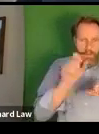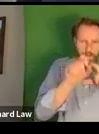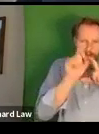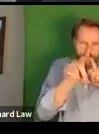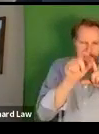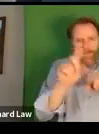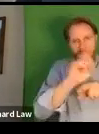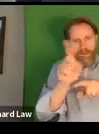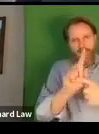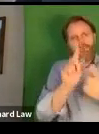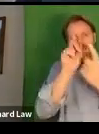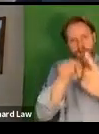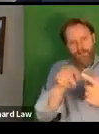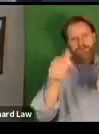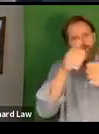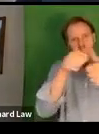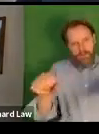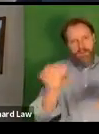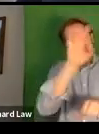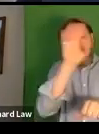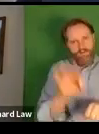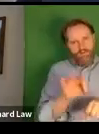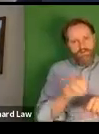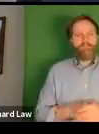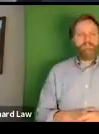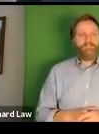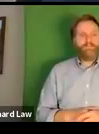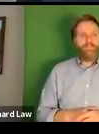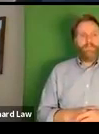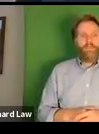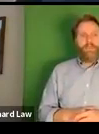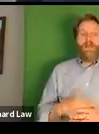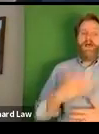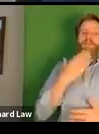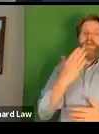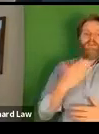possible and I also want to give a shout out to our signer Richard for the